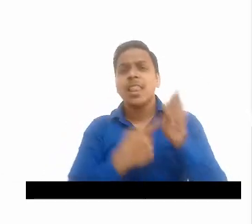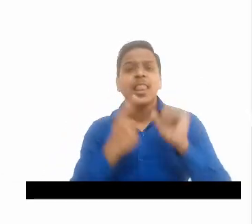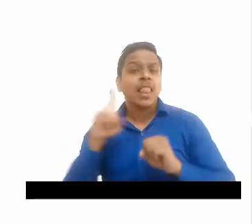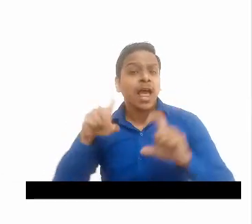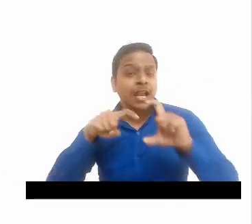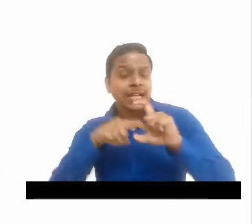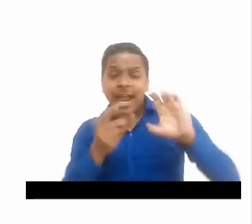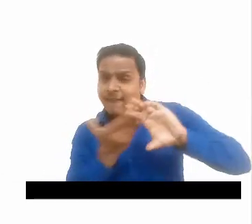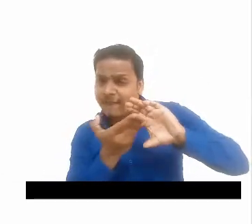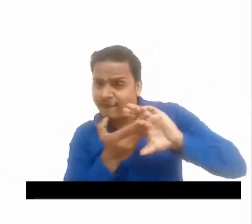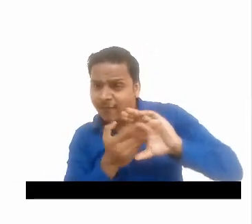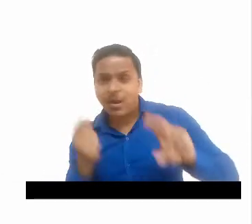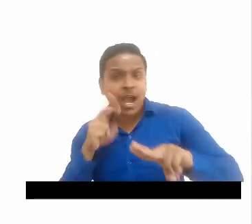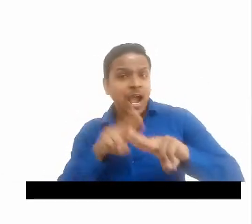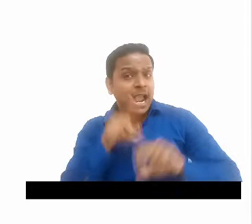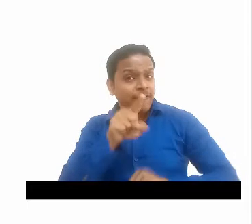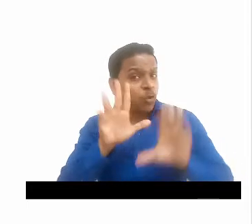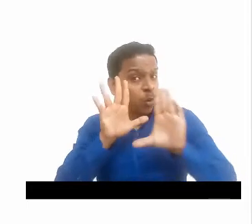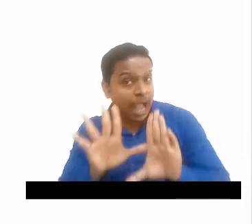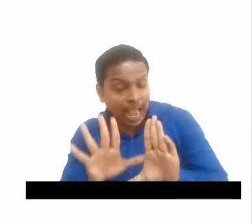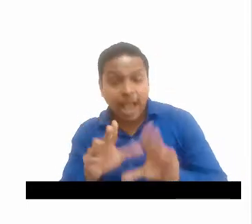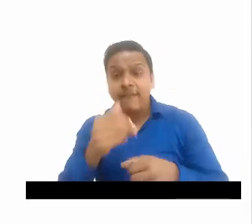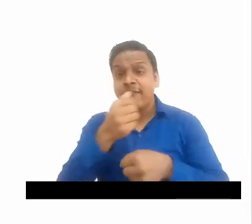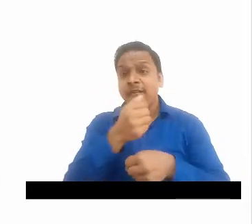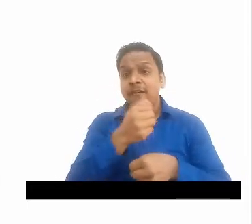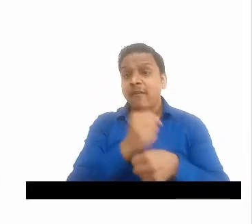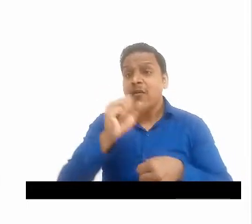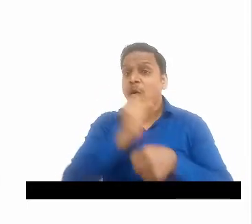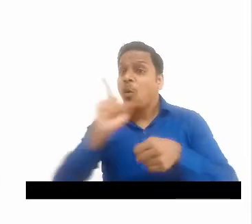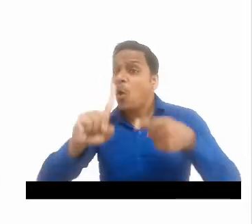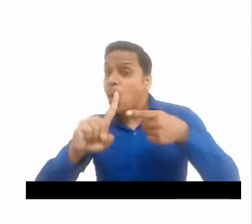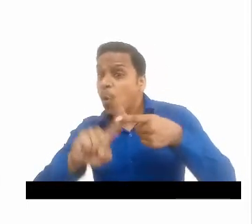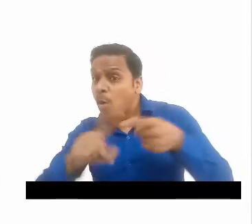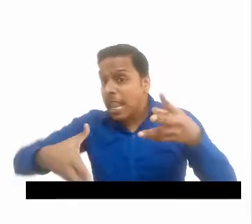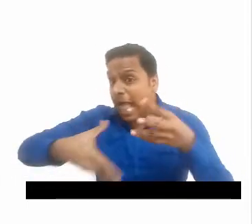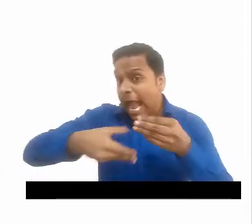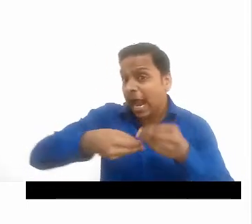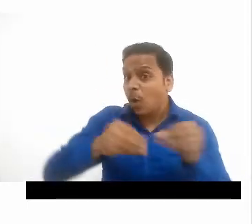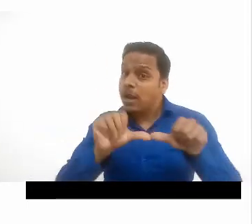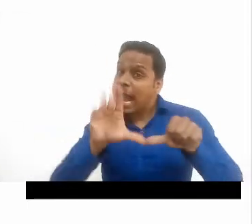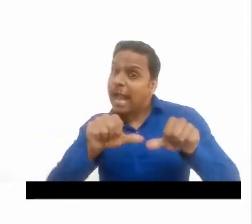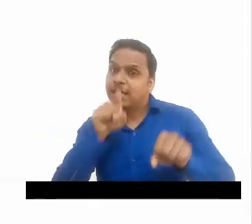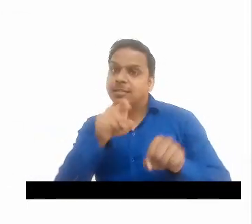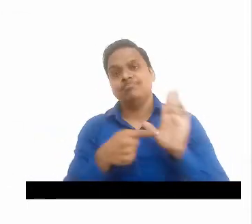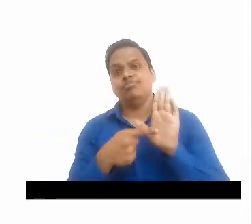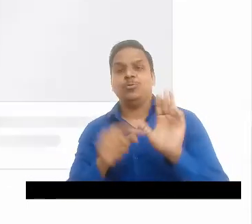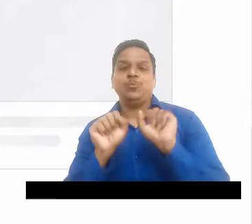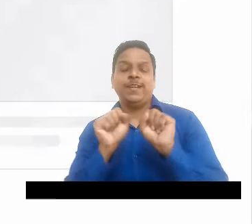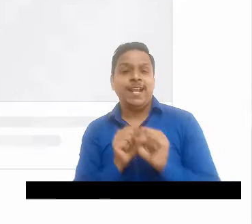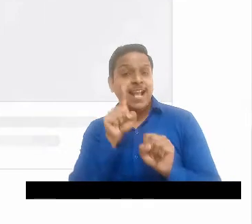Google account, you can access this Google Drive. Now this will show all the files and